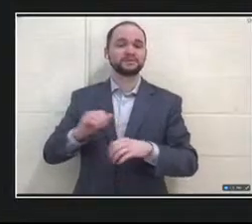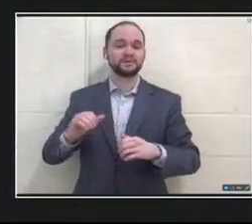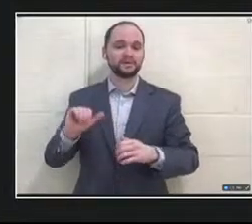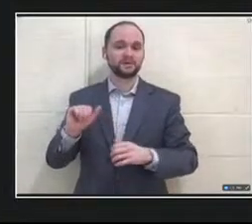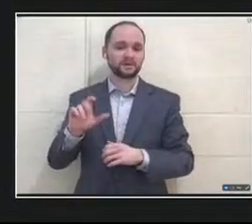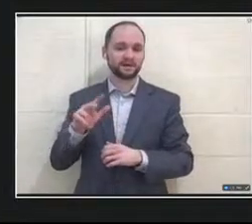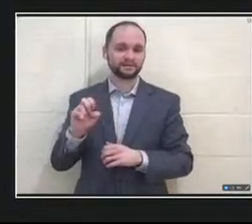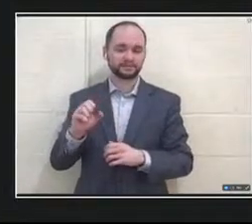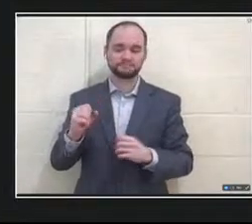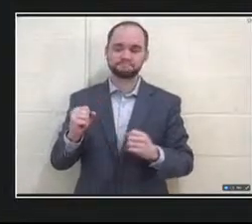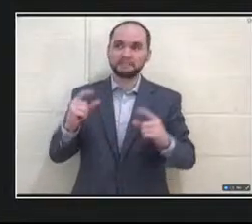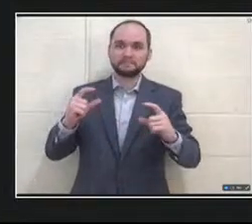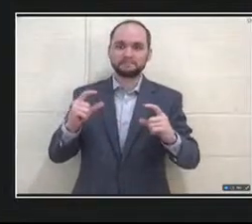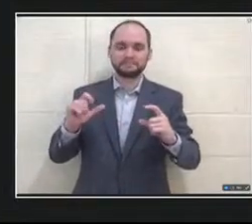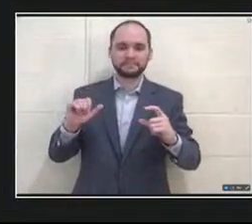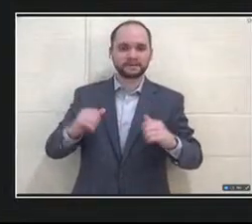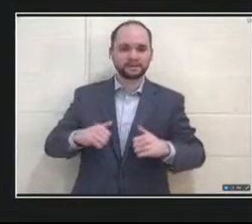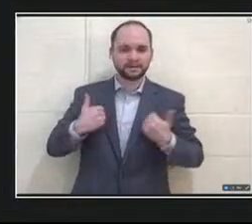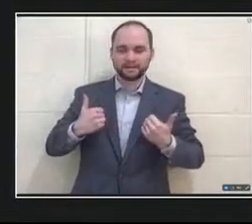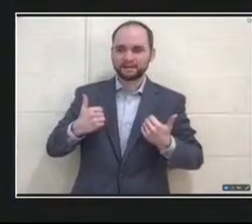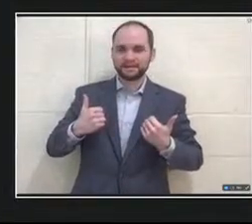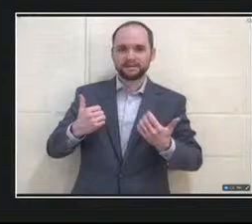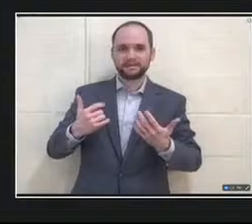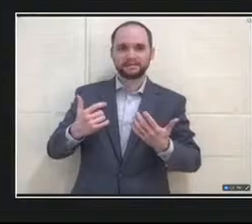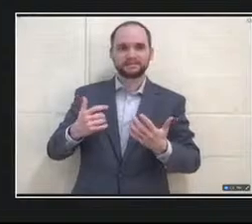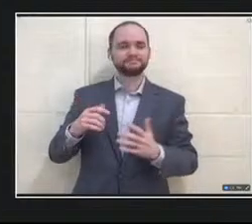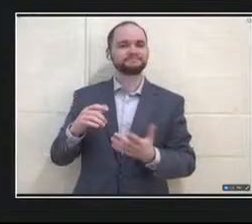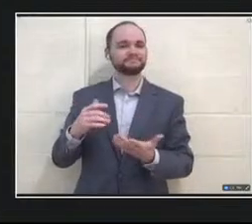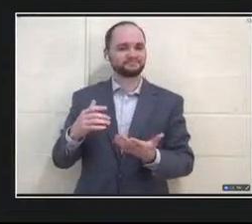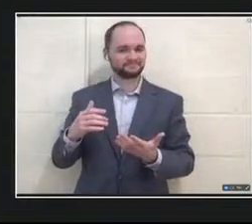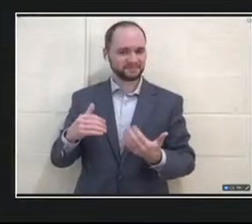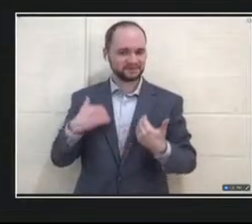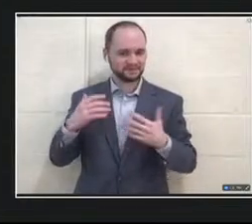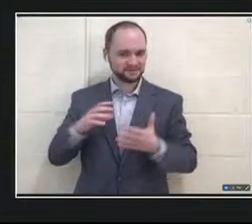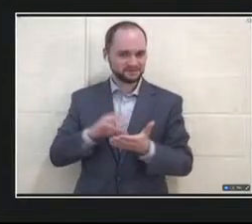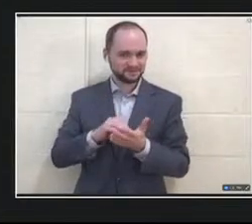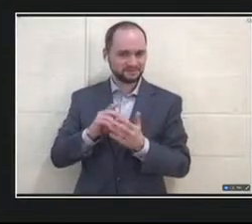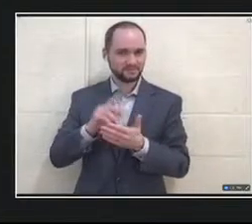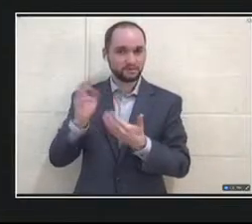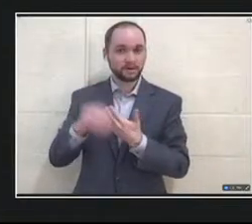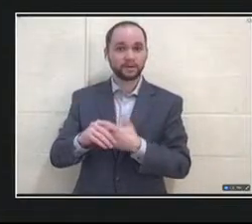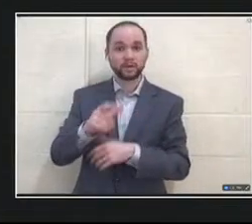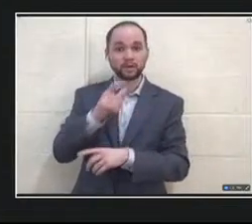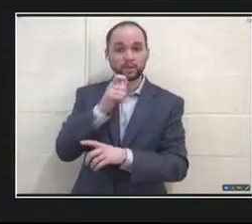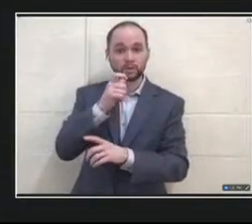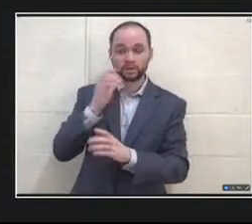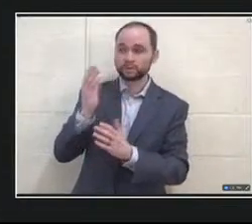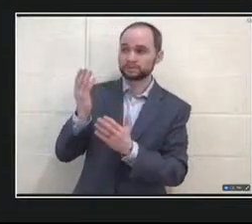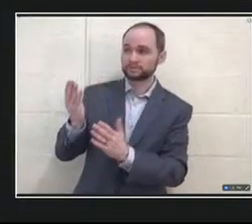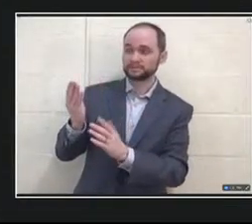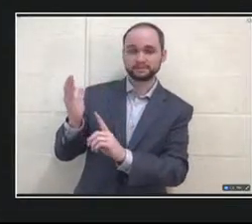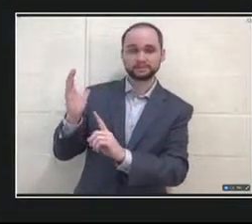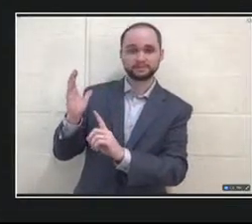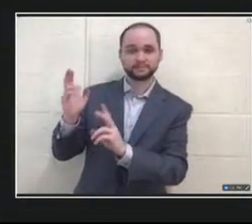June 16th and we are featuring Thomas Edison. So come back if you can. We would love to have you.